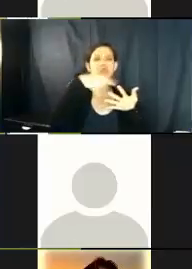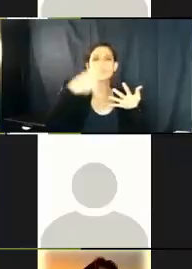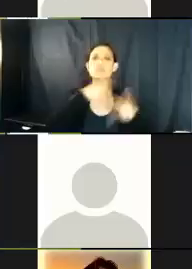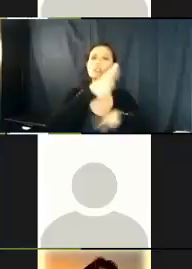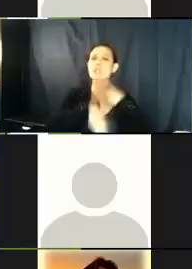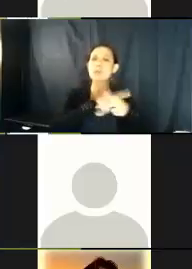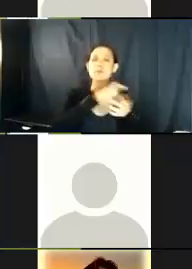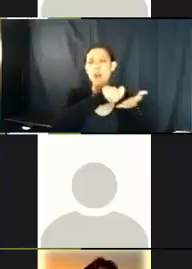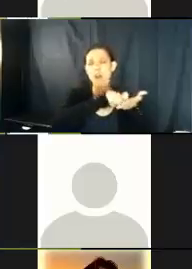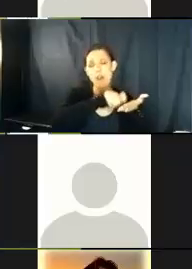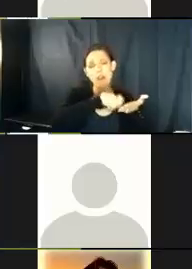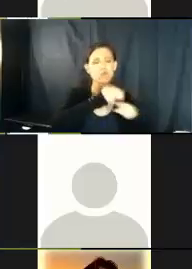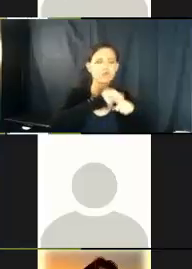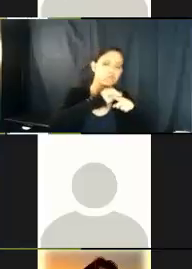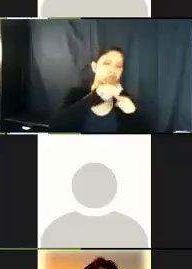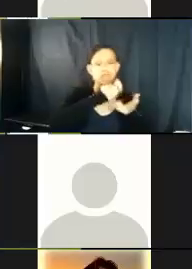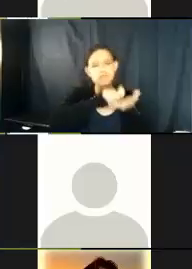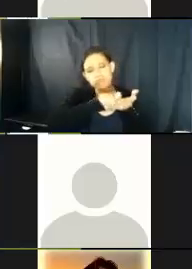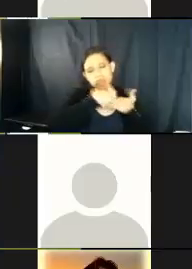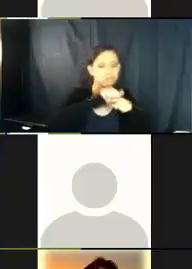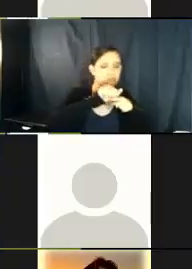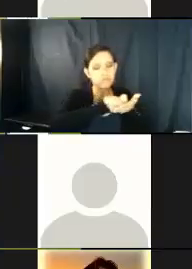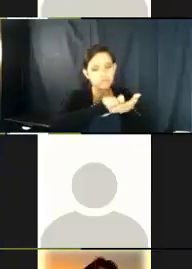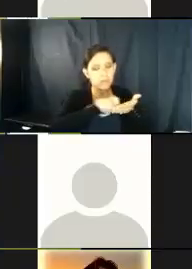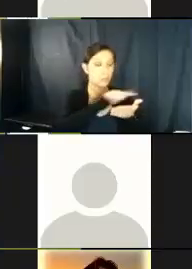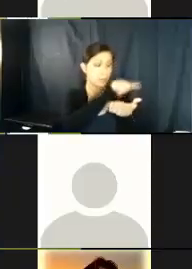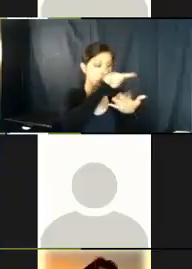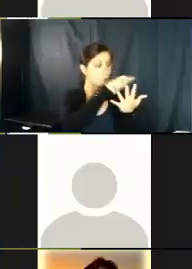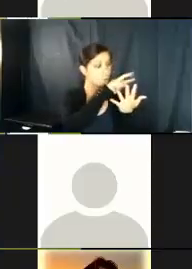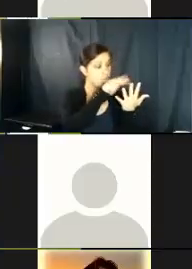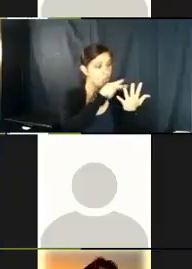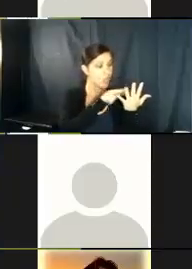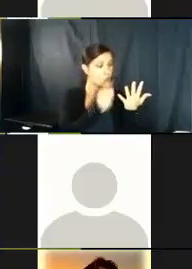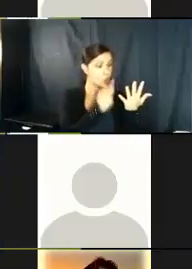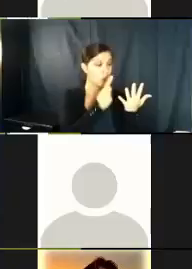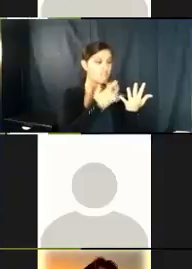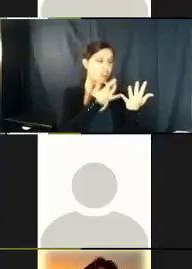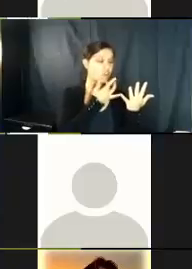they have a voice in which one they're actually turning into for a grade because they may